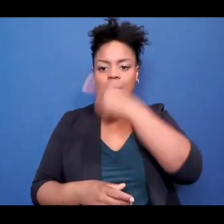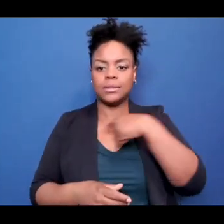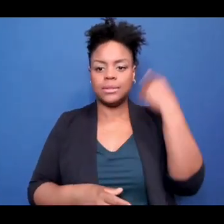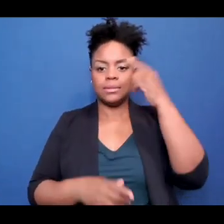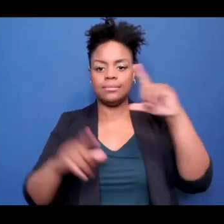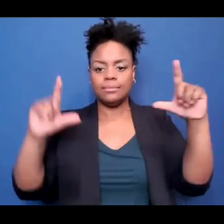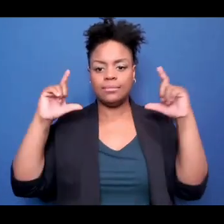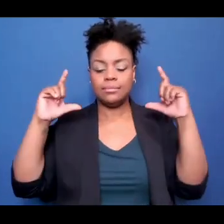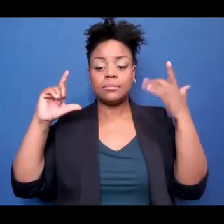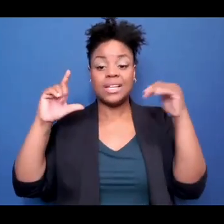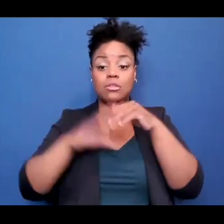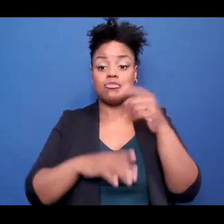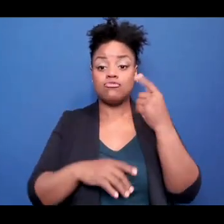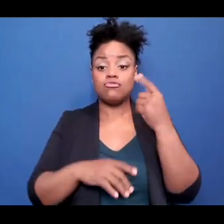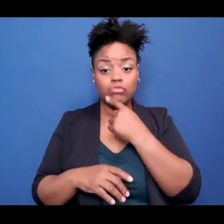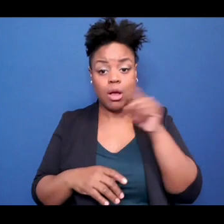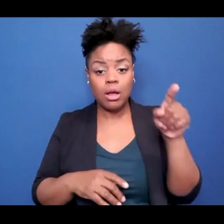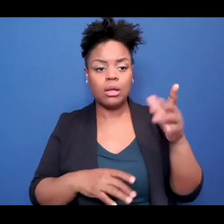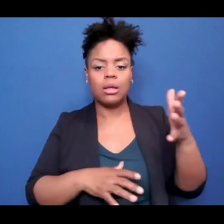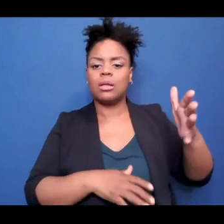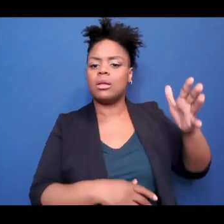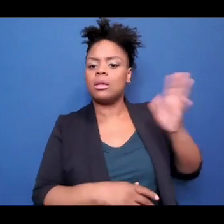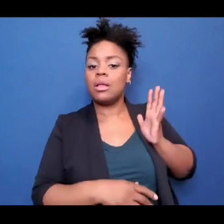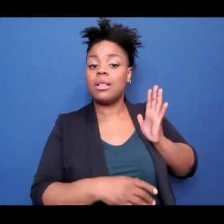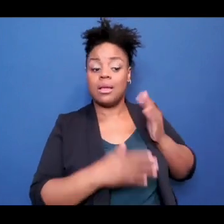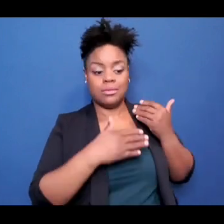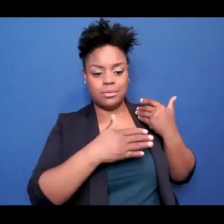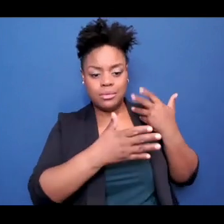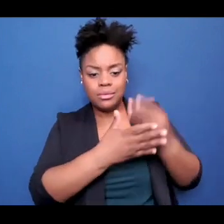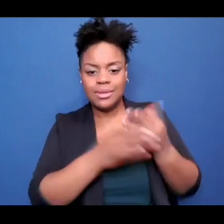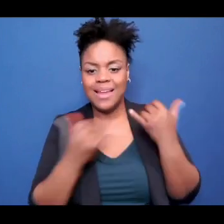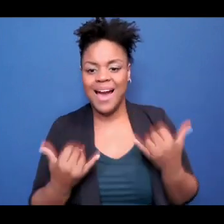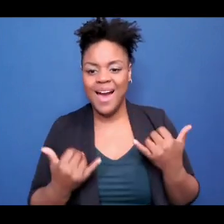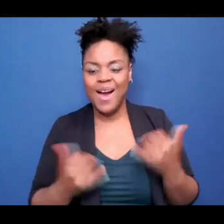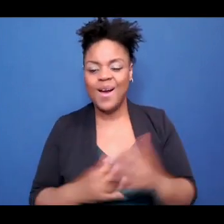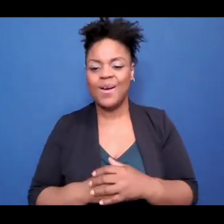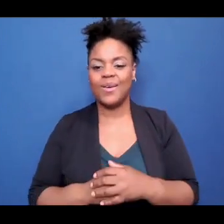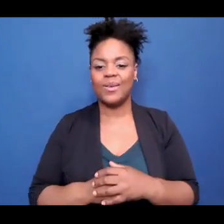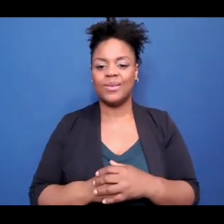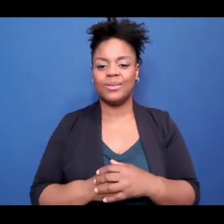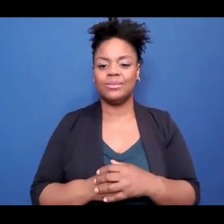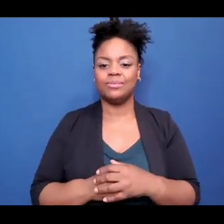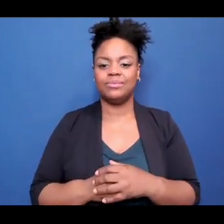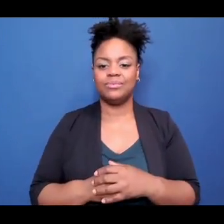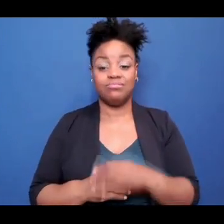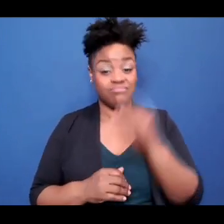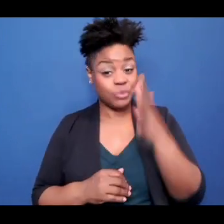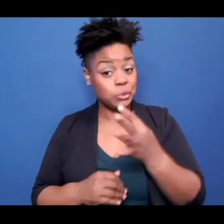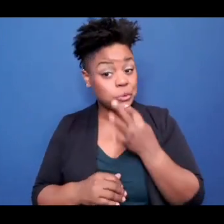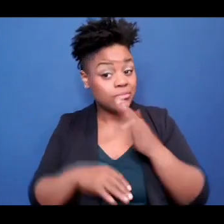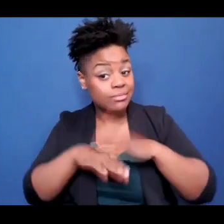BLACK RAWNLTS THEN AND NOW, THIS VOLUME JOINS AN EXTENSIVE SERIES OF PUBLICATIONS INCLUDING